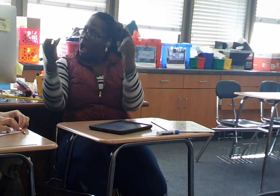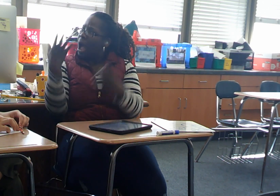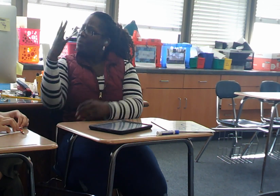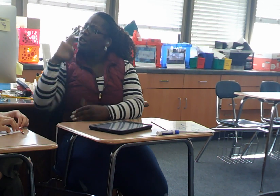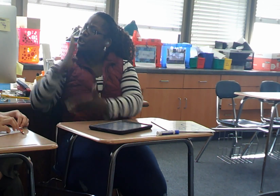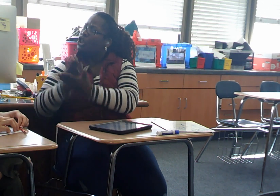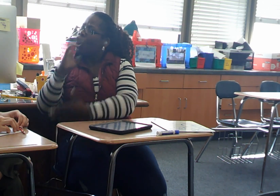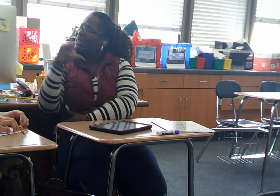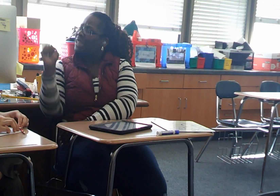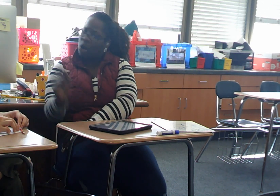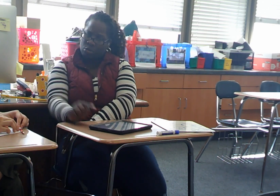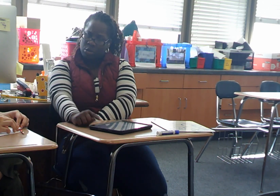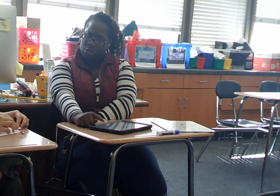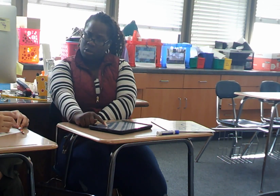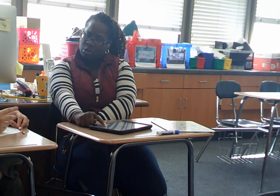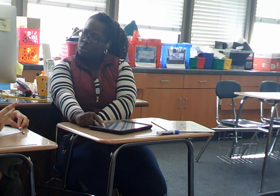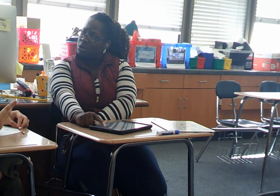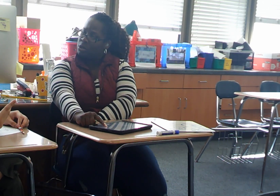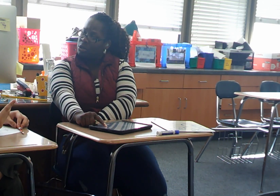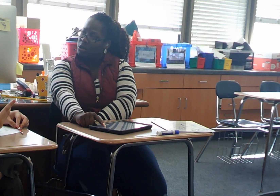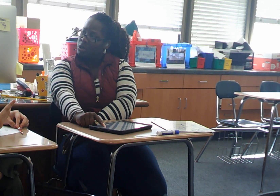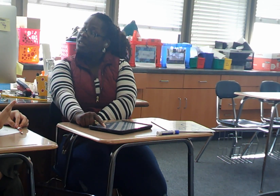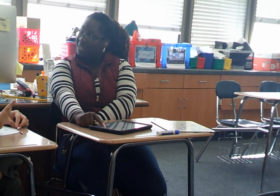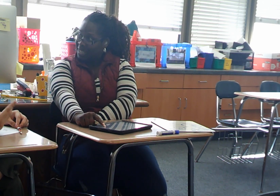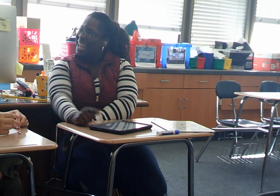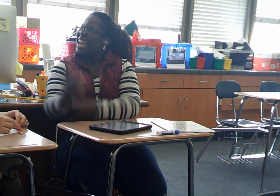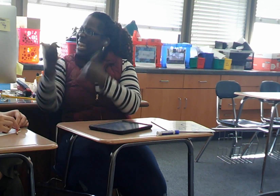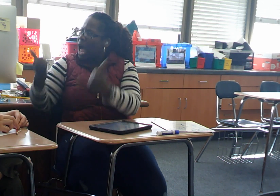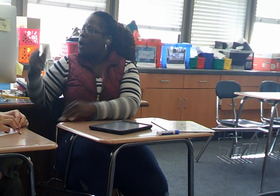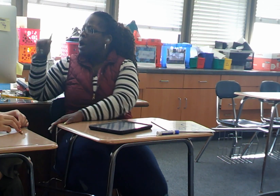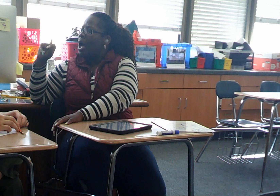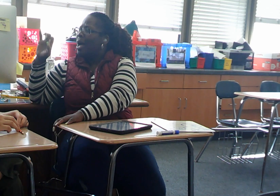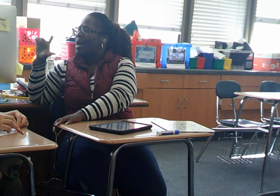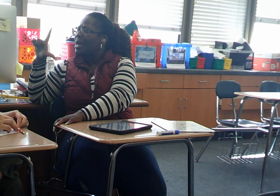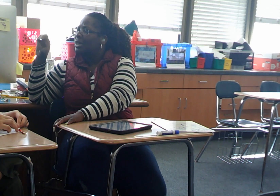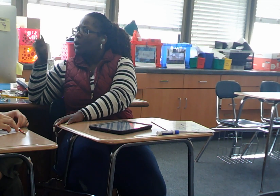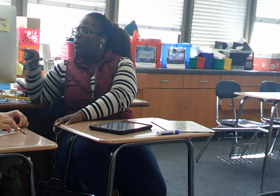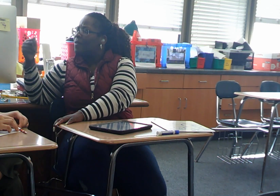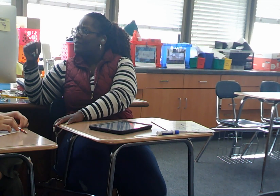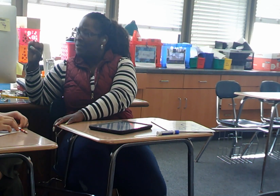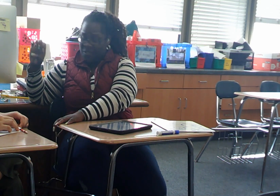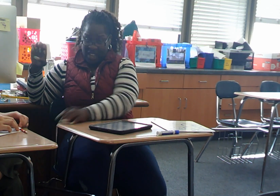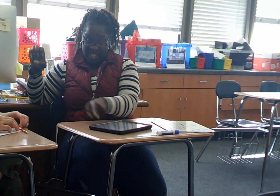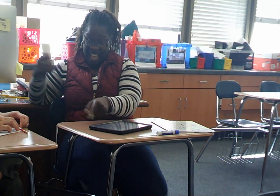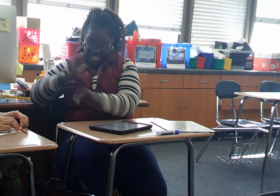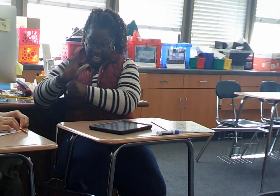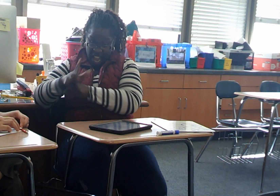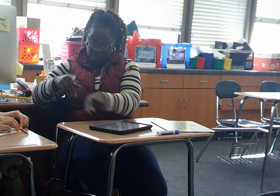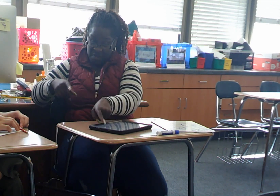How many daughter cells are there? Two. Now. Telaphase.